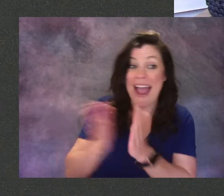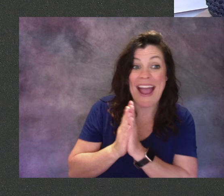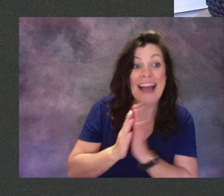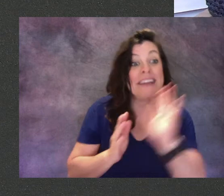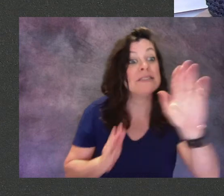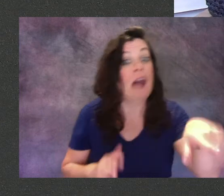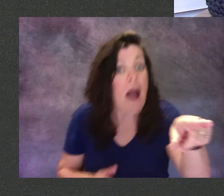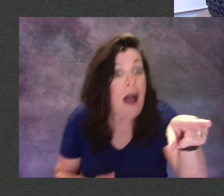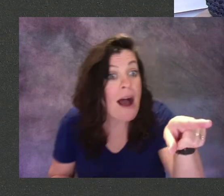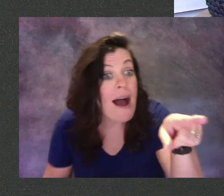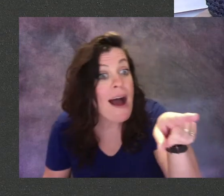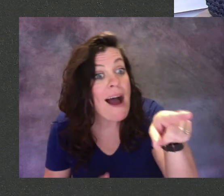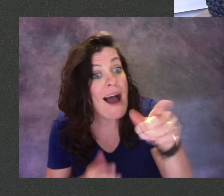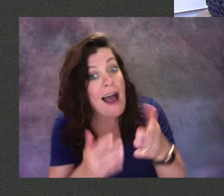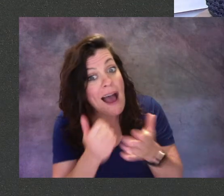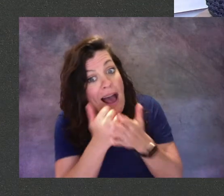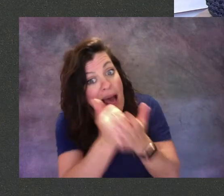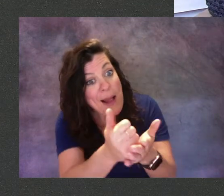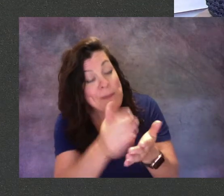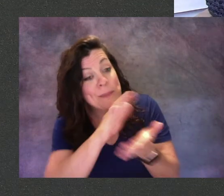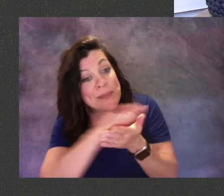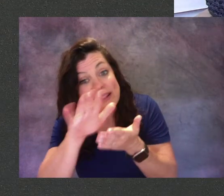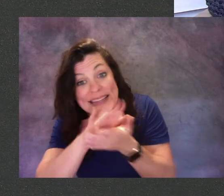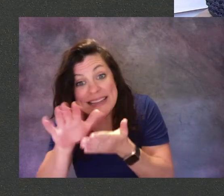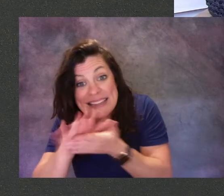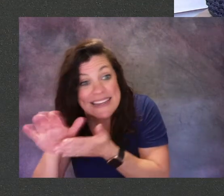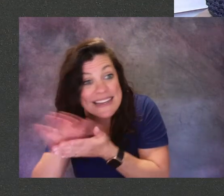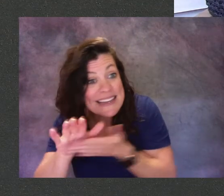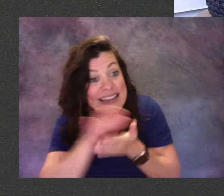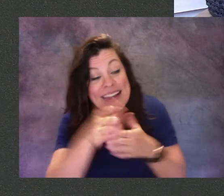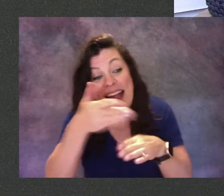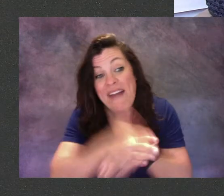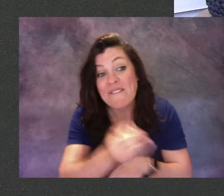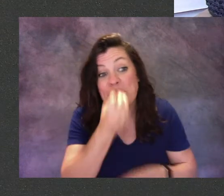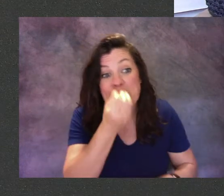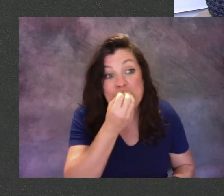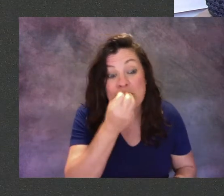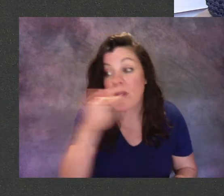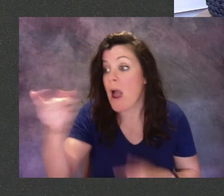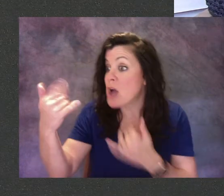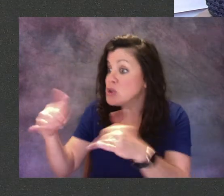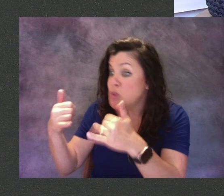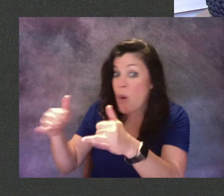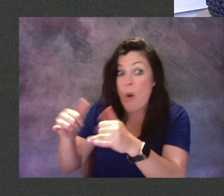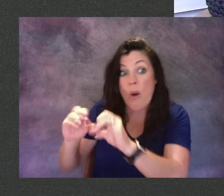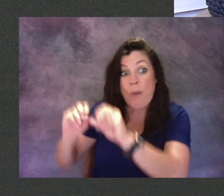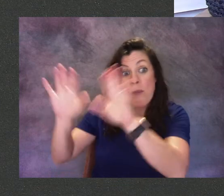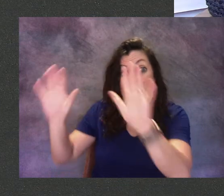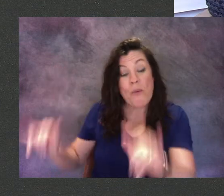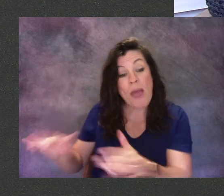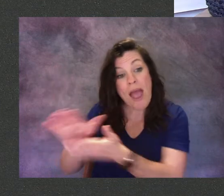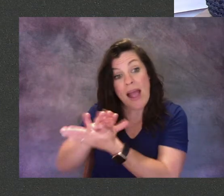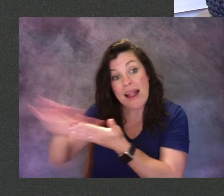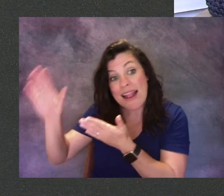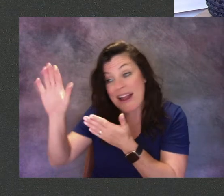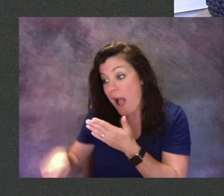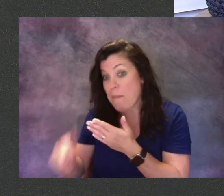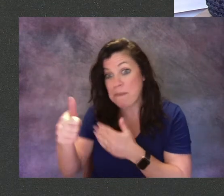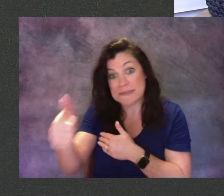I helped clean up after dinner. I put my toys away, nobody asked" I,